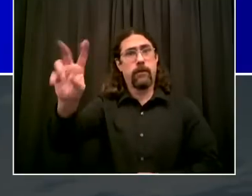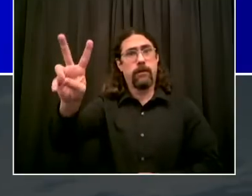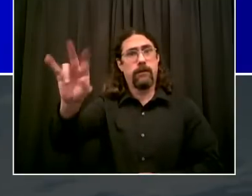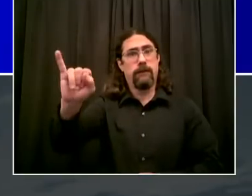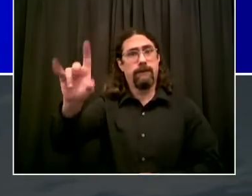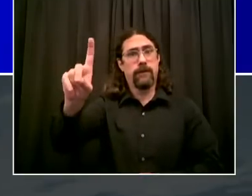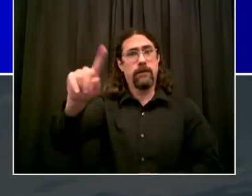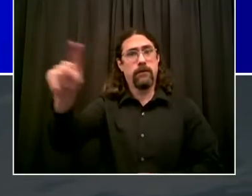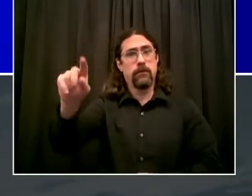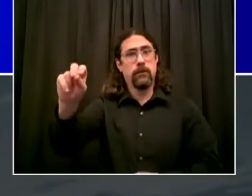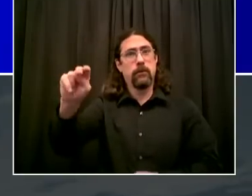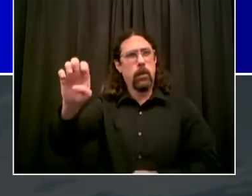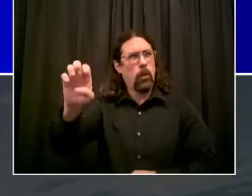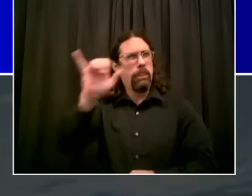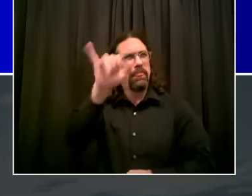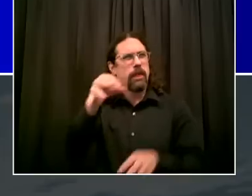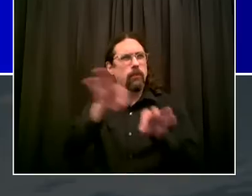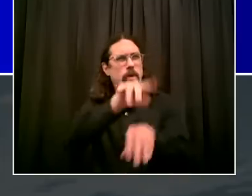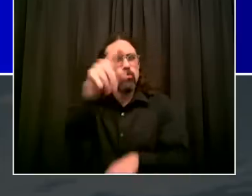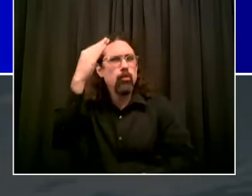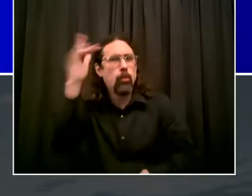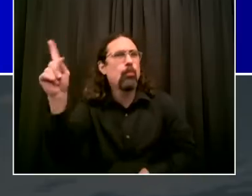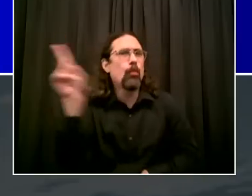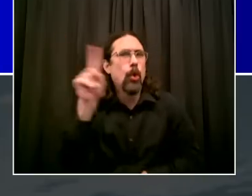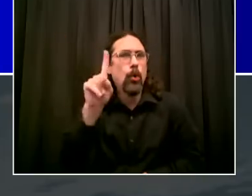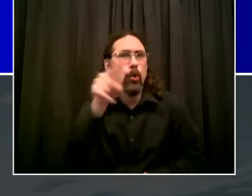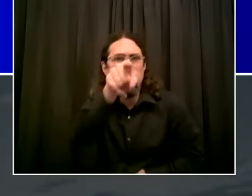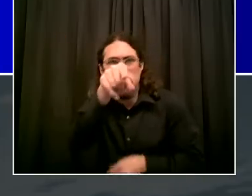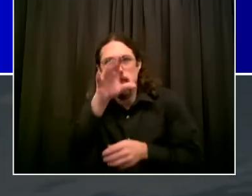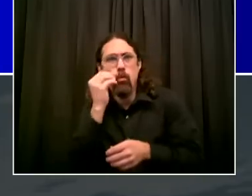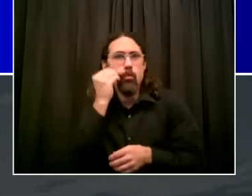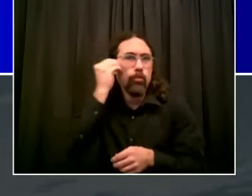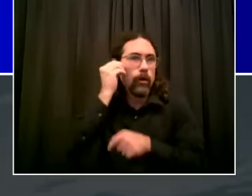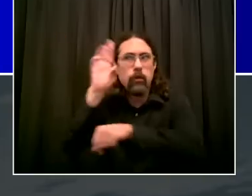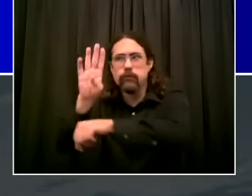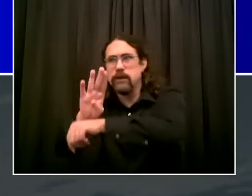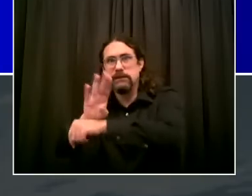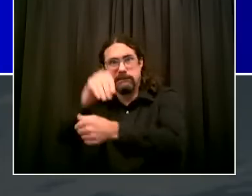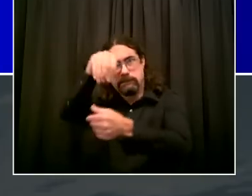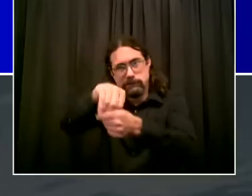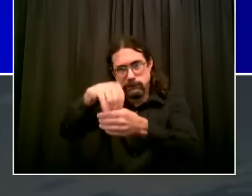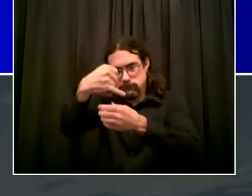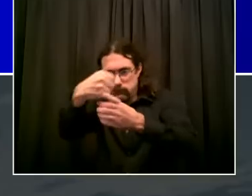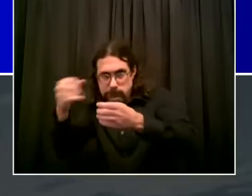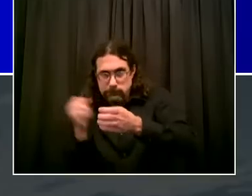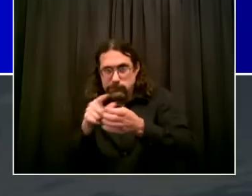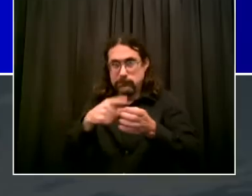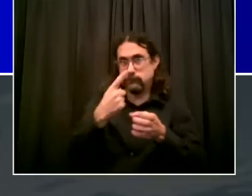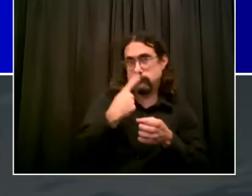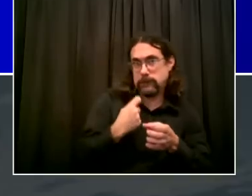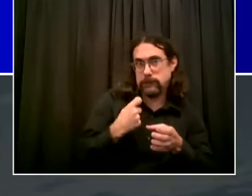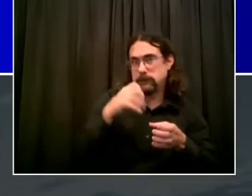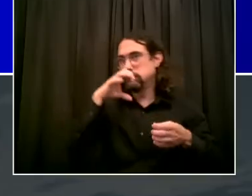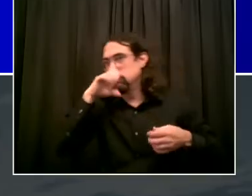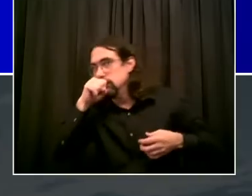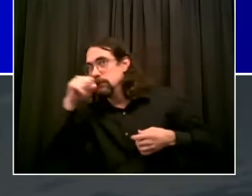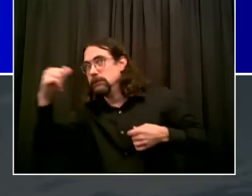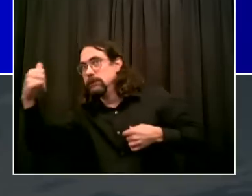ANSWERS ABOUT WHAT RULESES APPLY WHERE. WHAT INFORMATION YOU NEED AND HOW YOU CAN GET OTHER ANSWERS THAT YOU NEED.